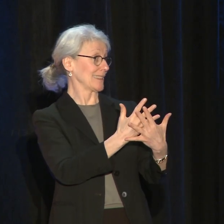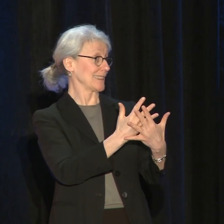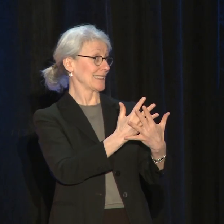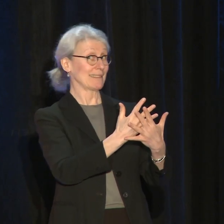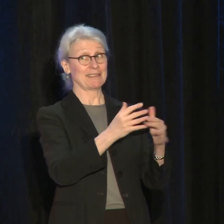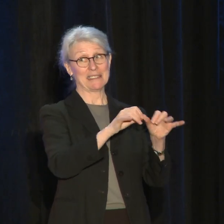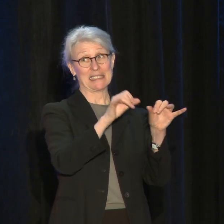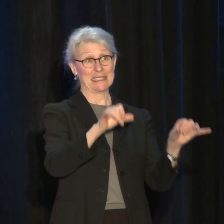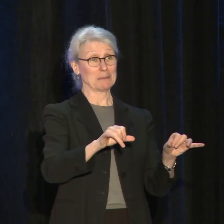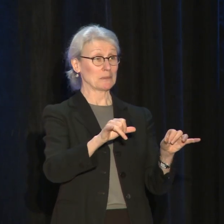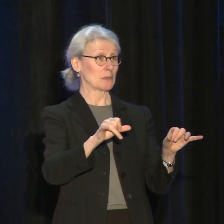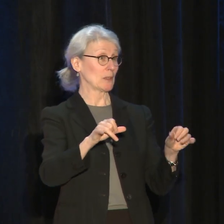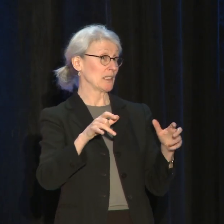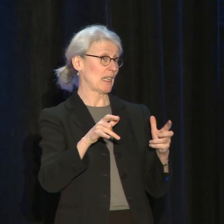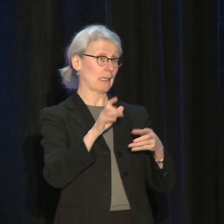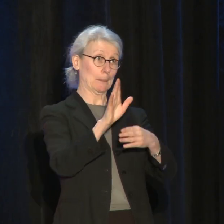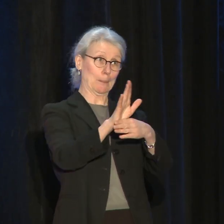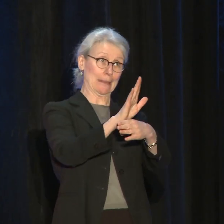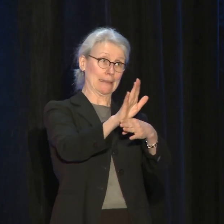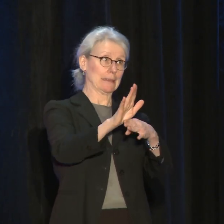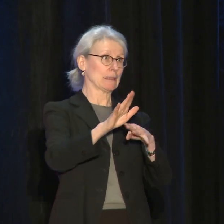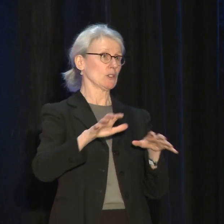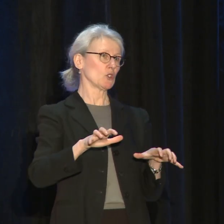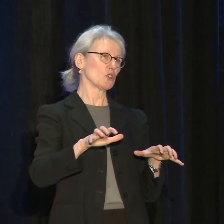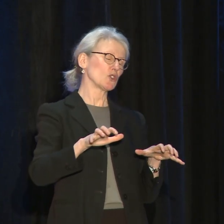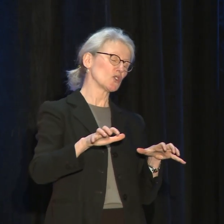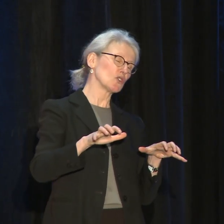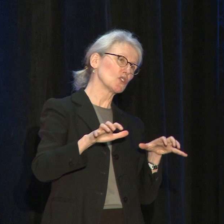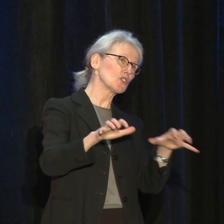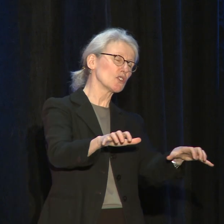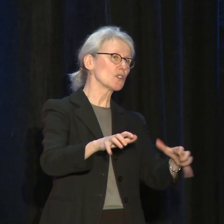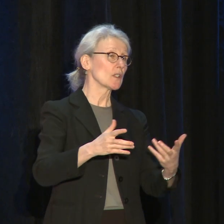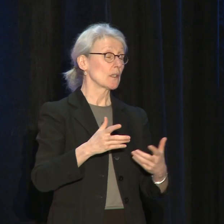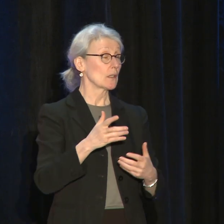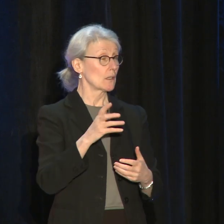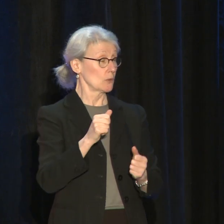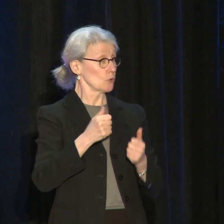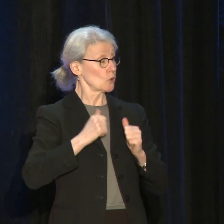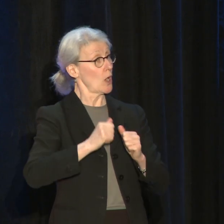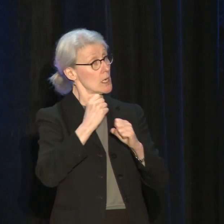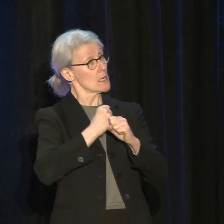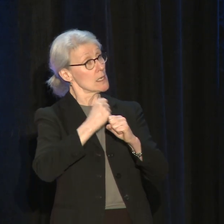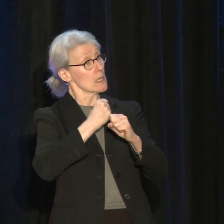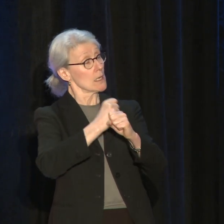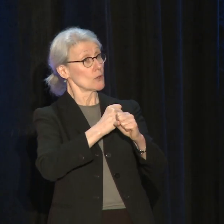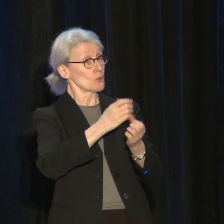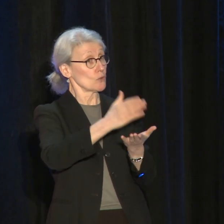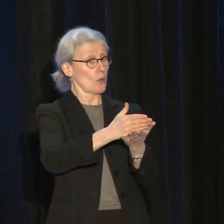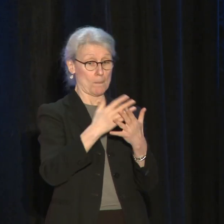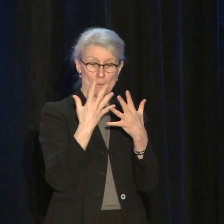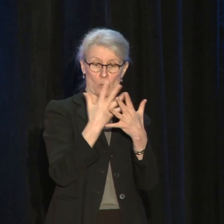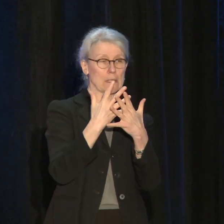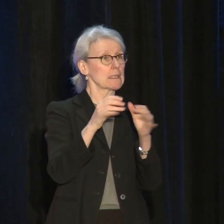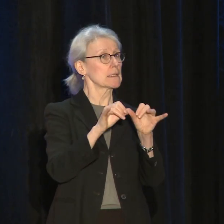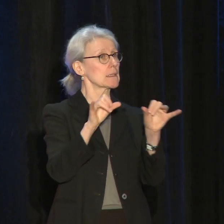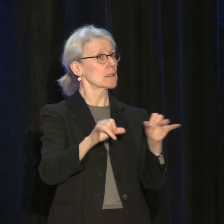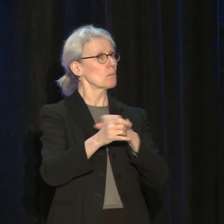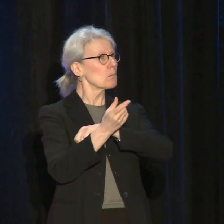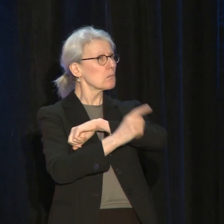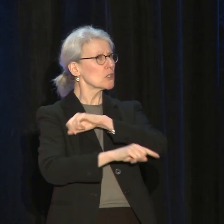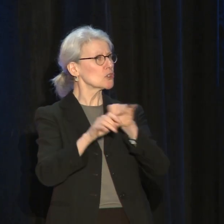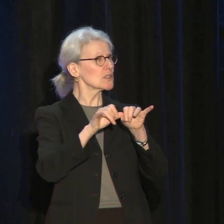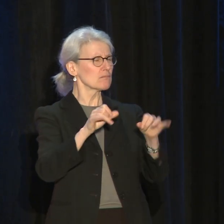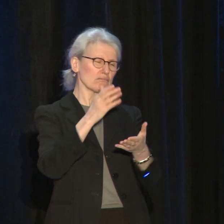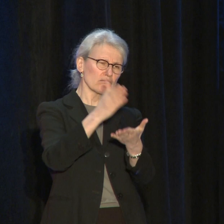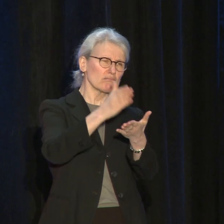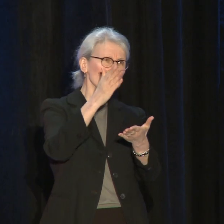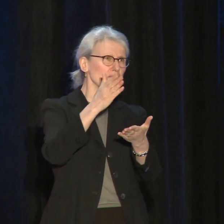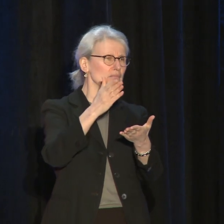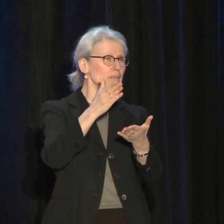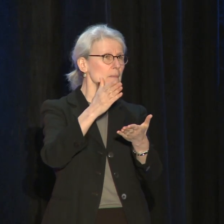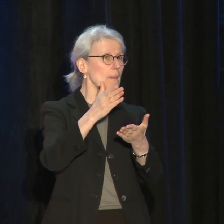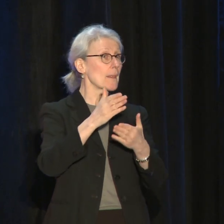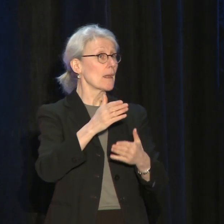the United States, and to understand the principle of abolition. That it means to not only dismantle